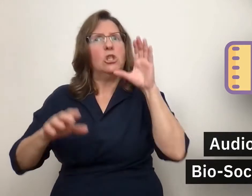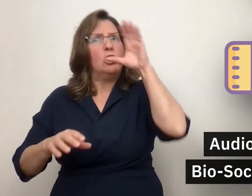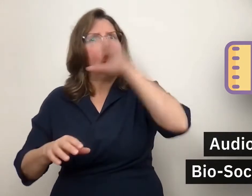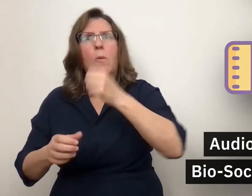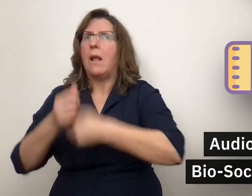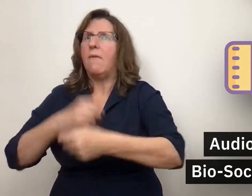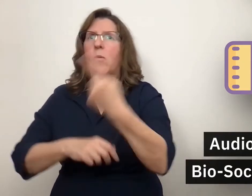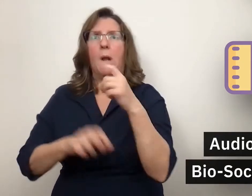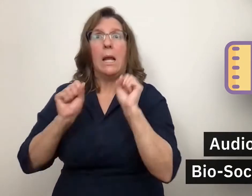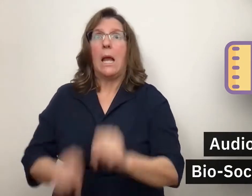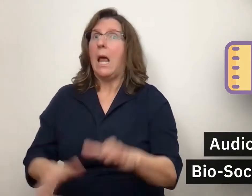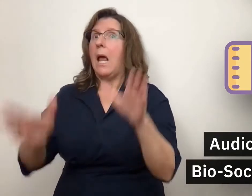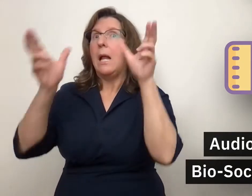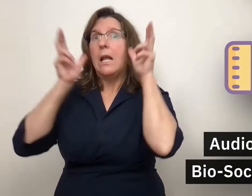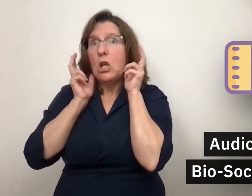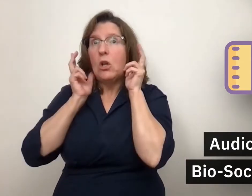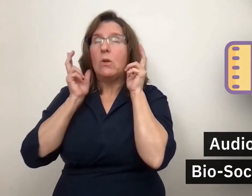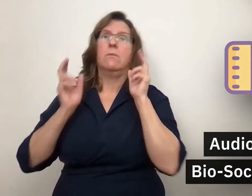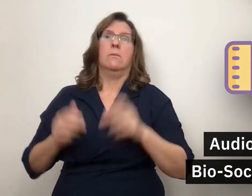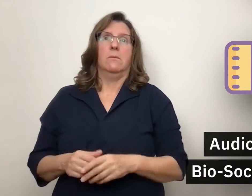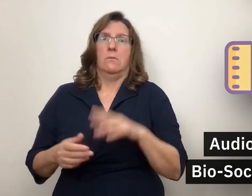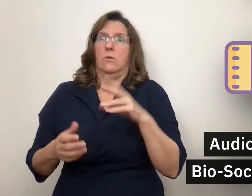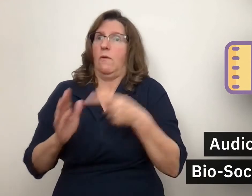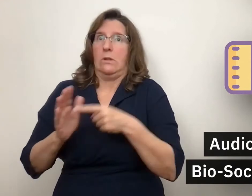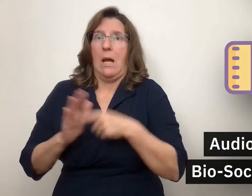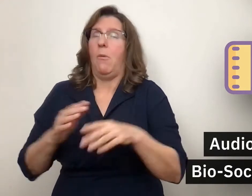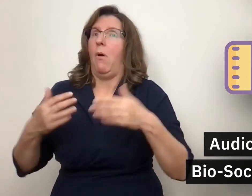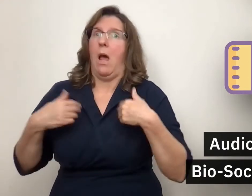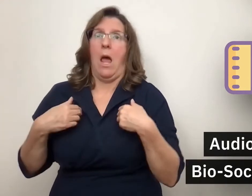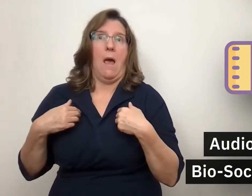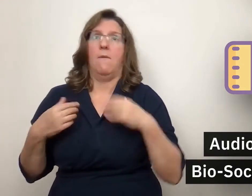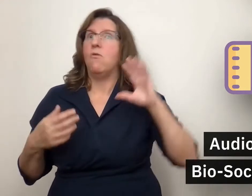Our world is based on the assumption that everyone can hear. The evidence?